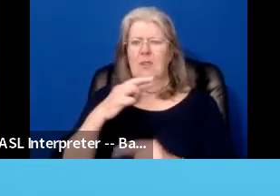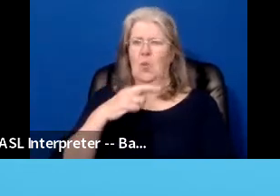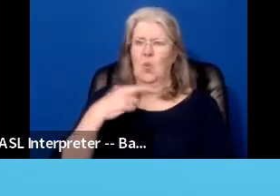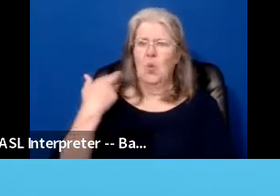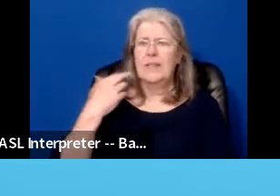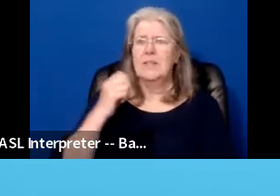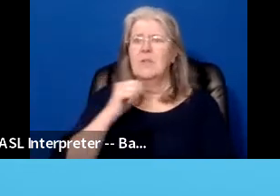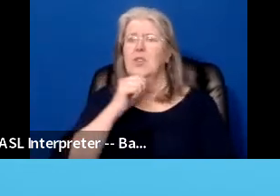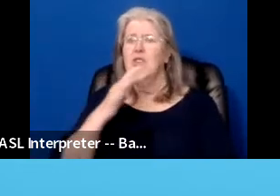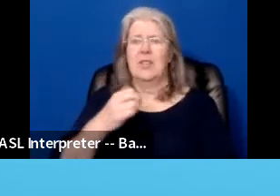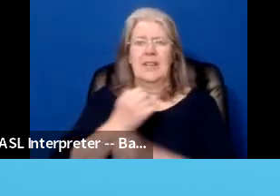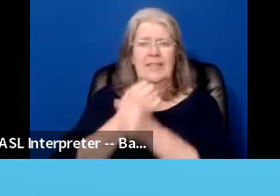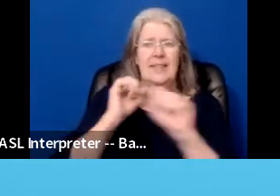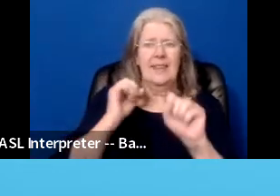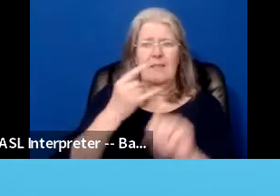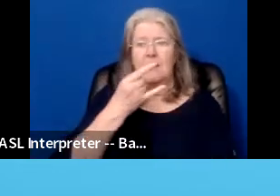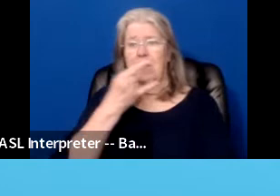that wearing a mask is a great idea.